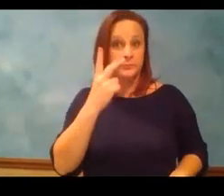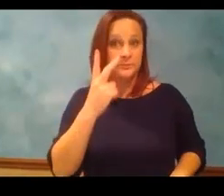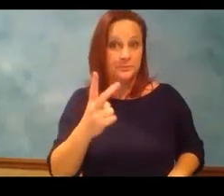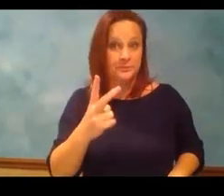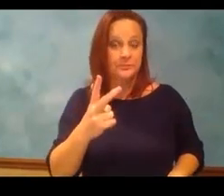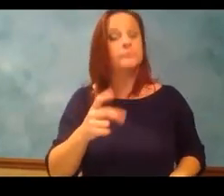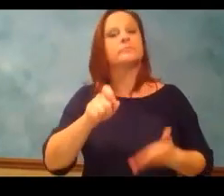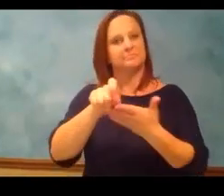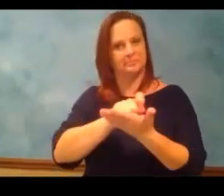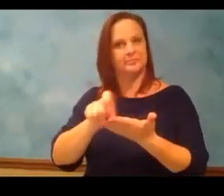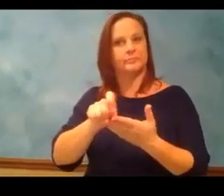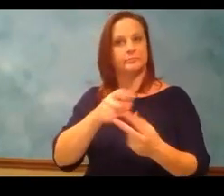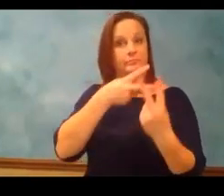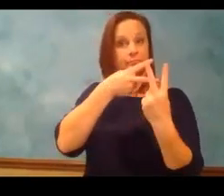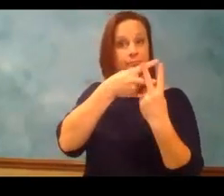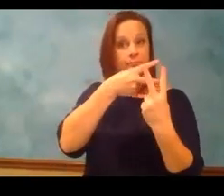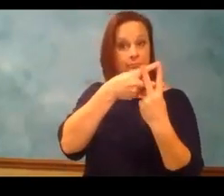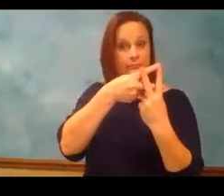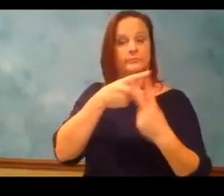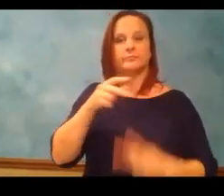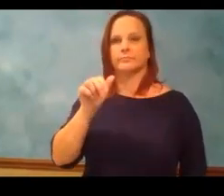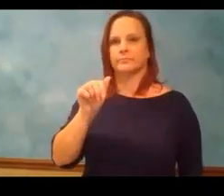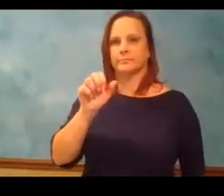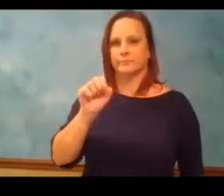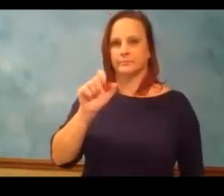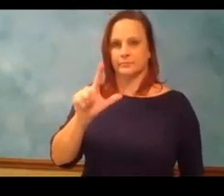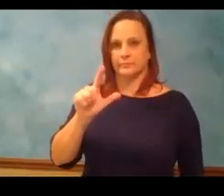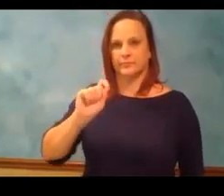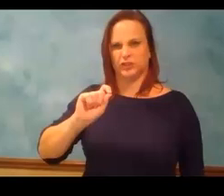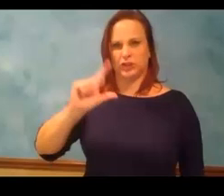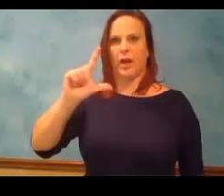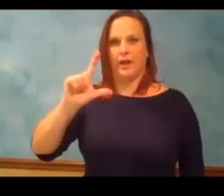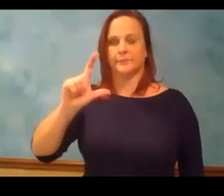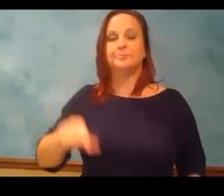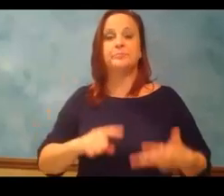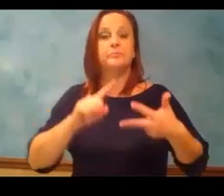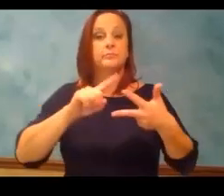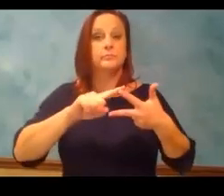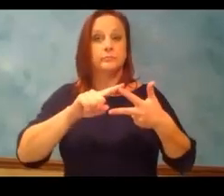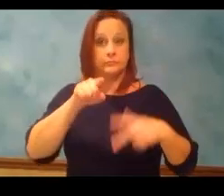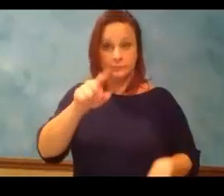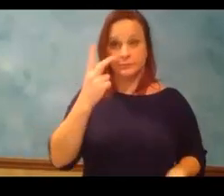This one, (#ASL), if you see it, you write, #ASL in capital letters.